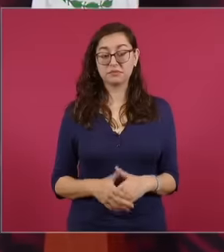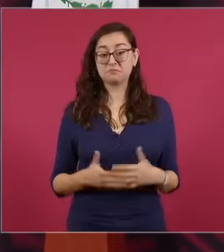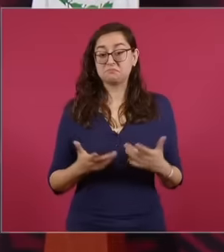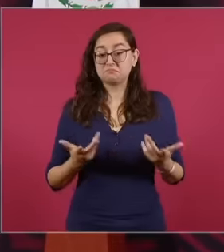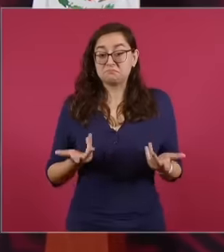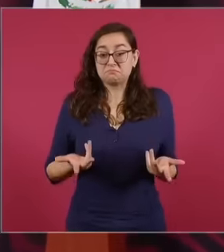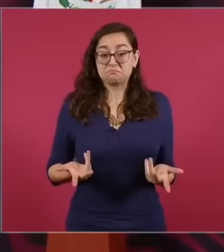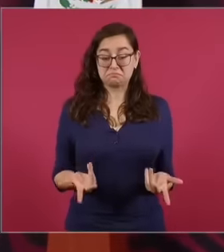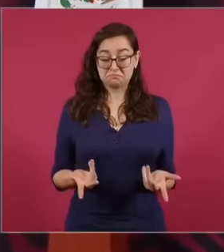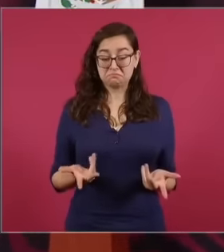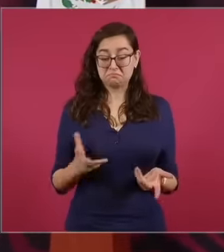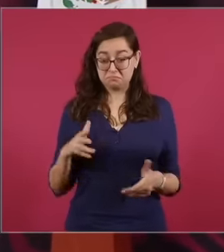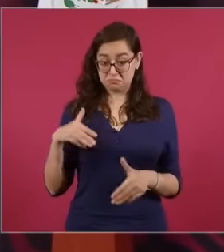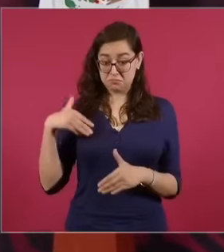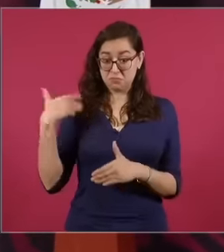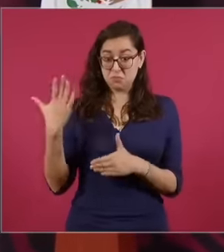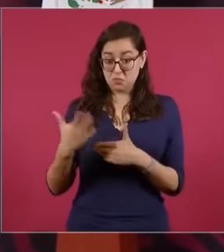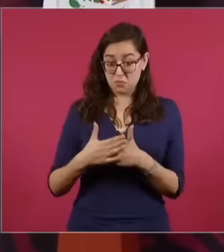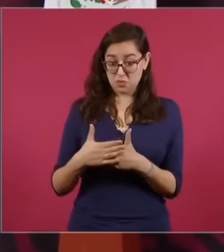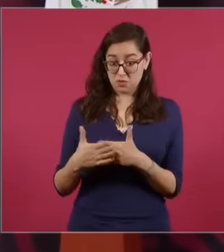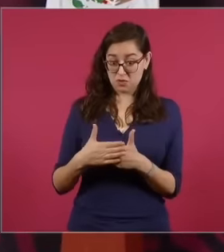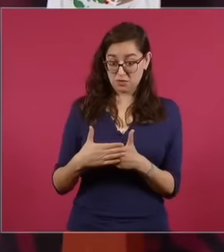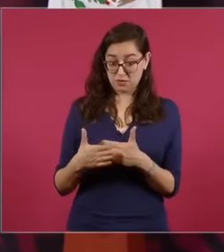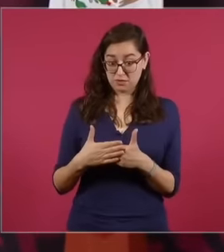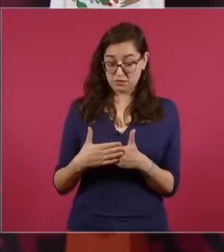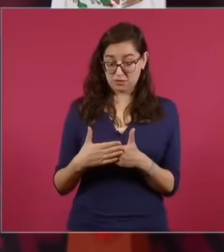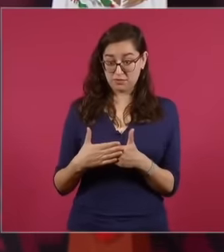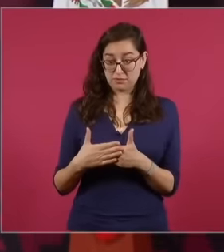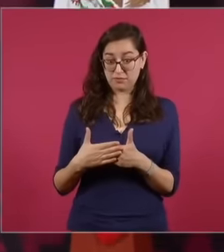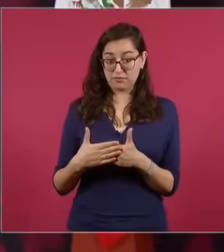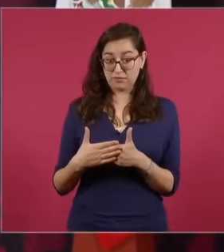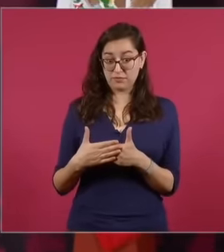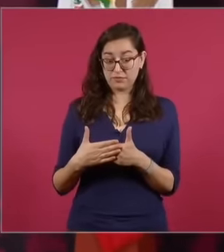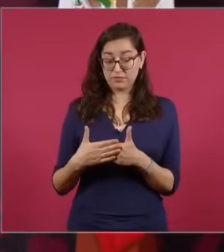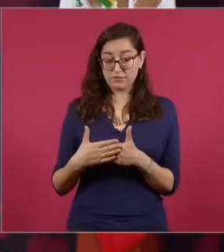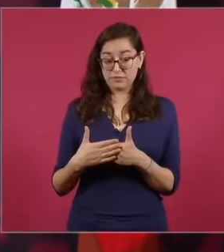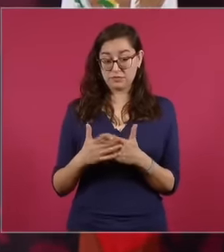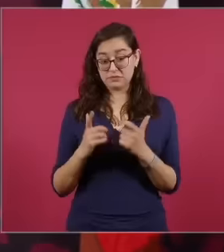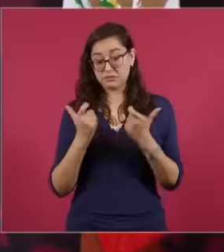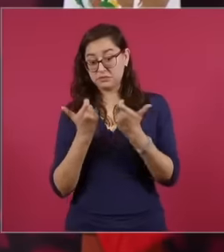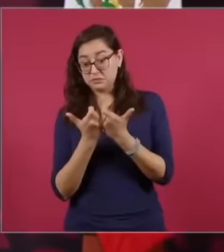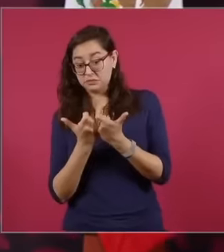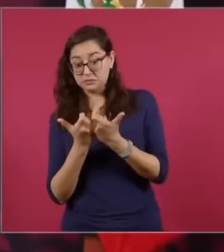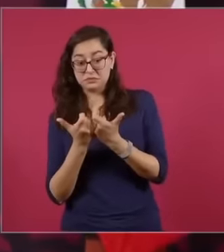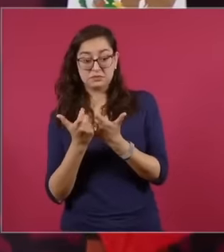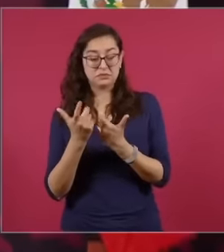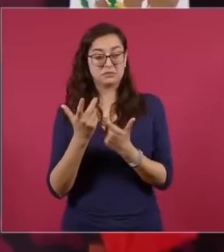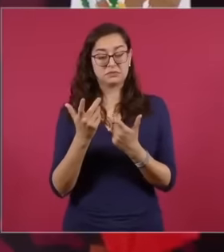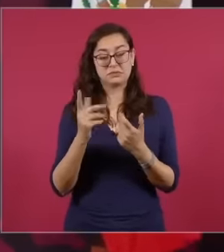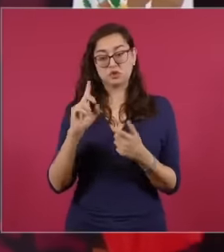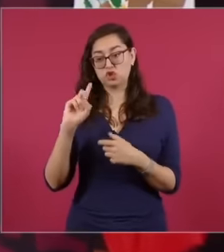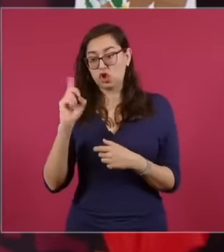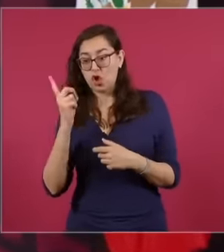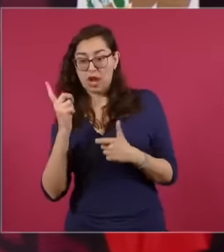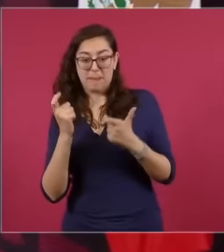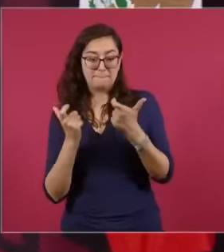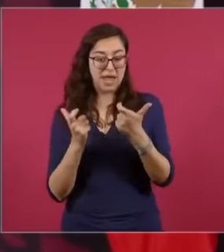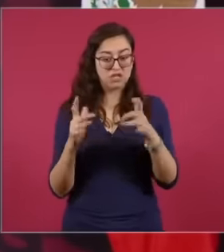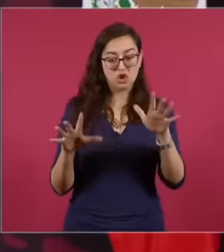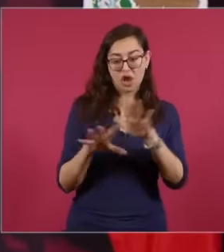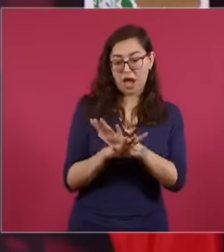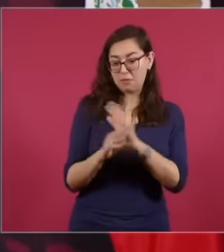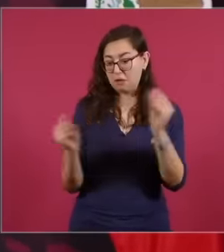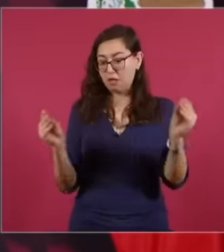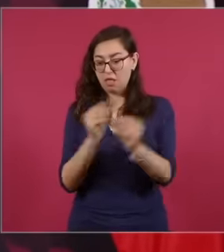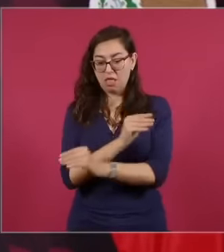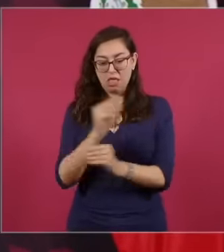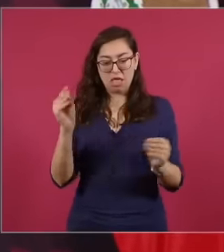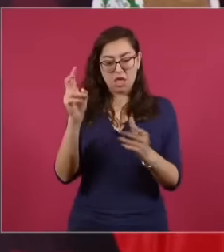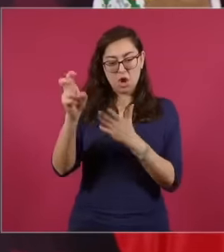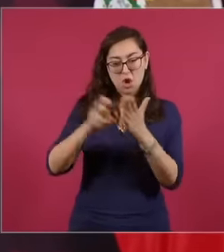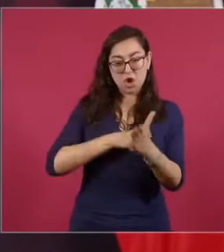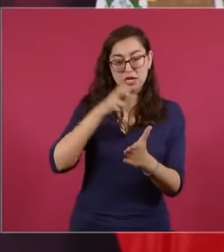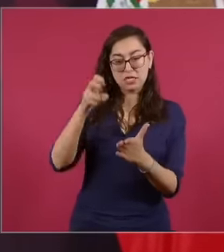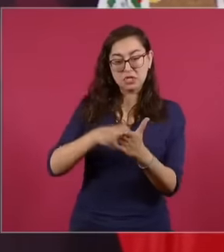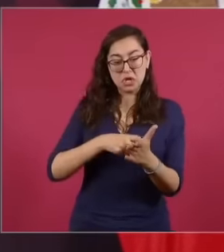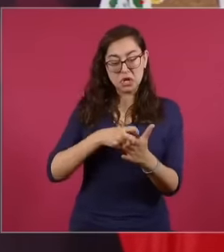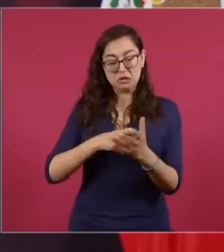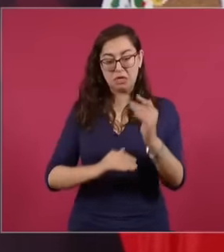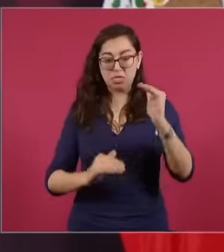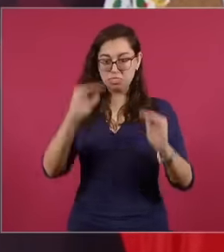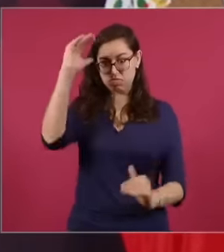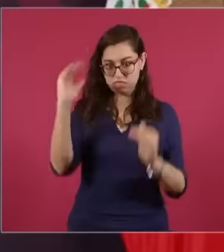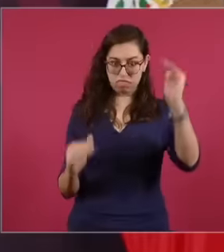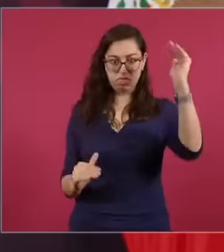in the exchange rate like yesterday for example, because it has to do with external factors,